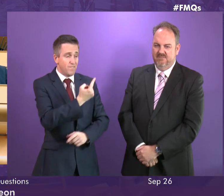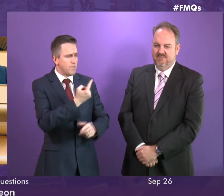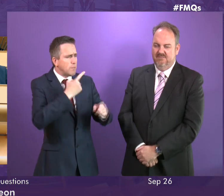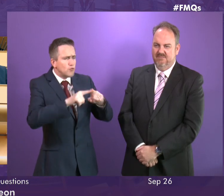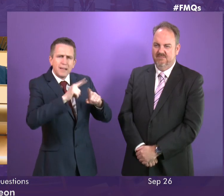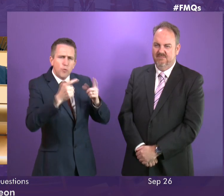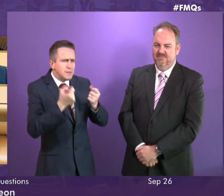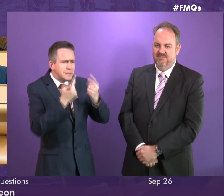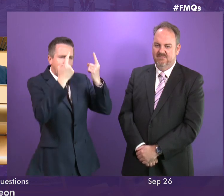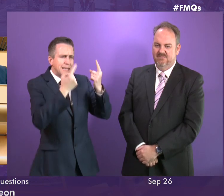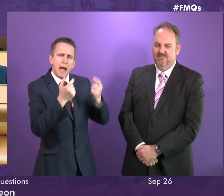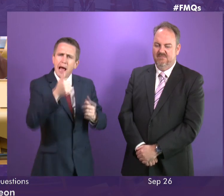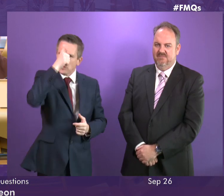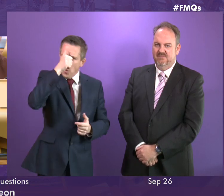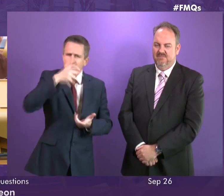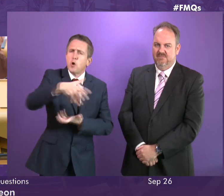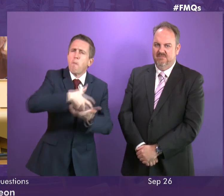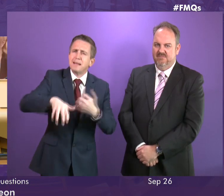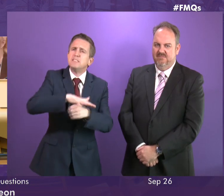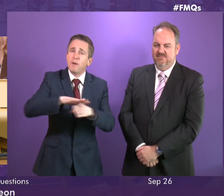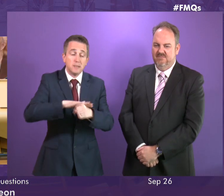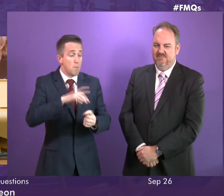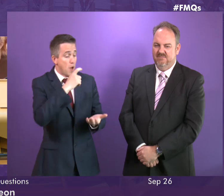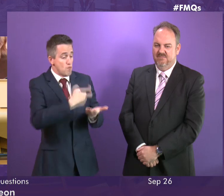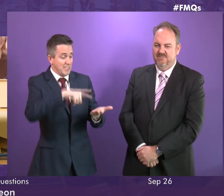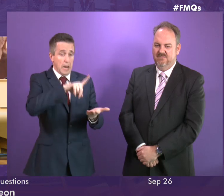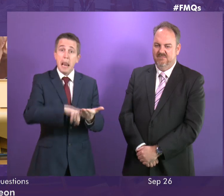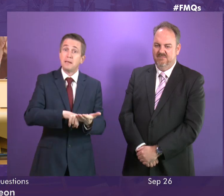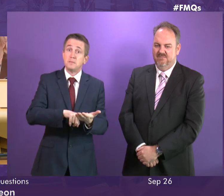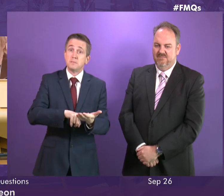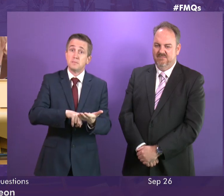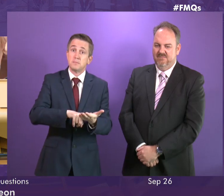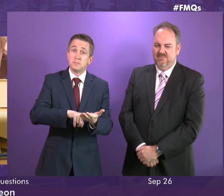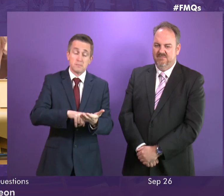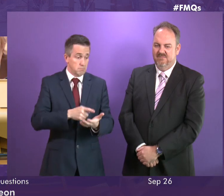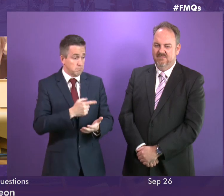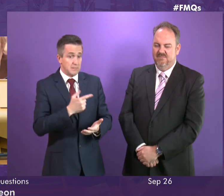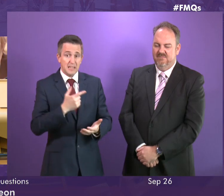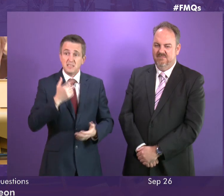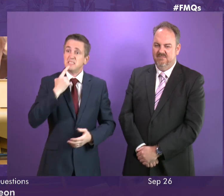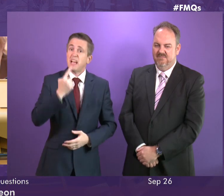me, because I know that this is a bit complicated—Richard Leonard is standing up here today demanding